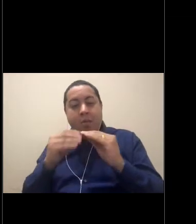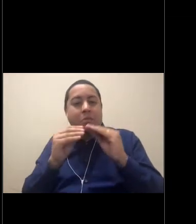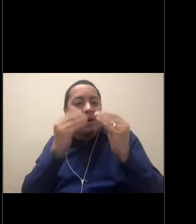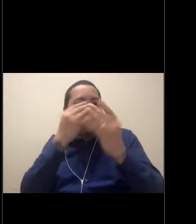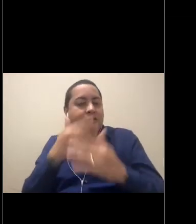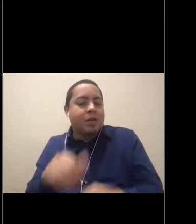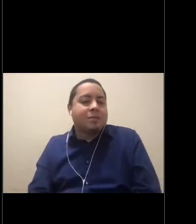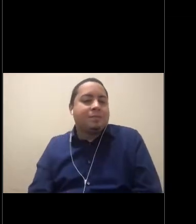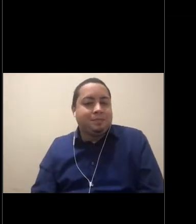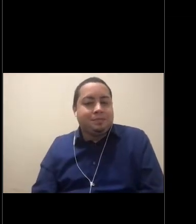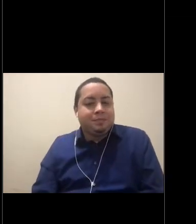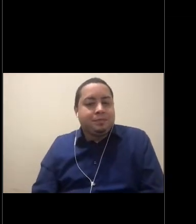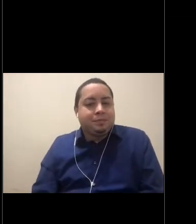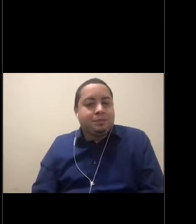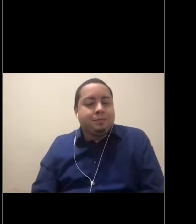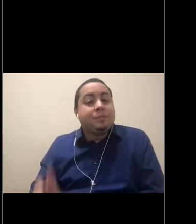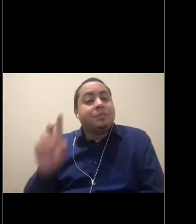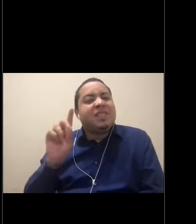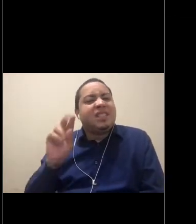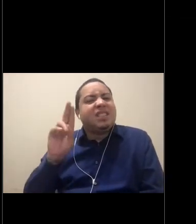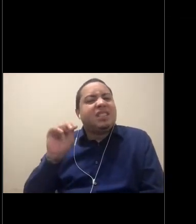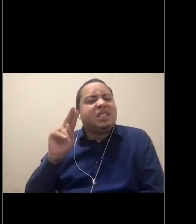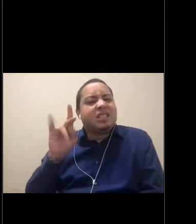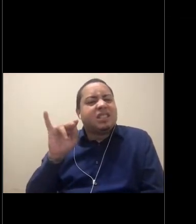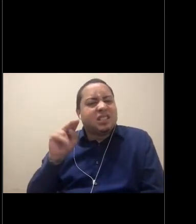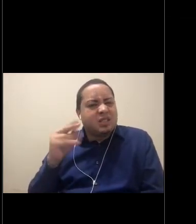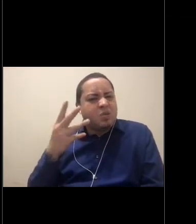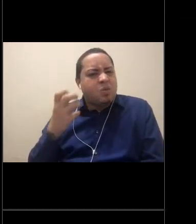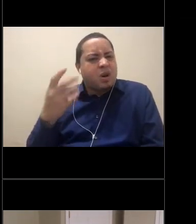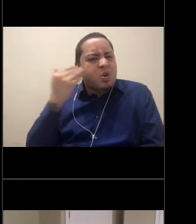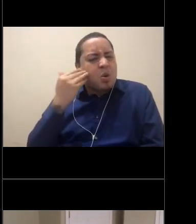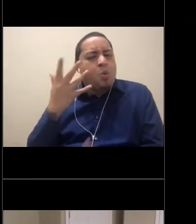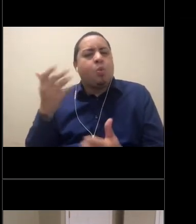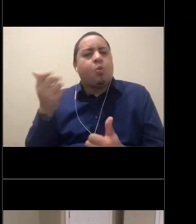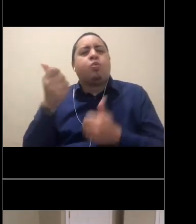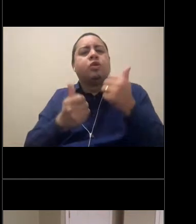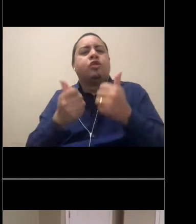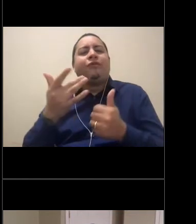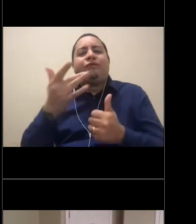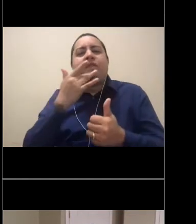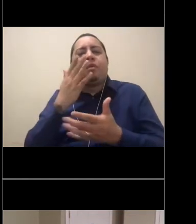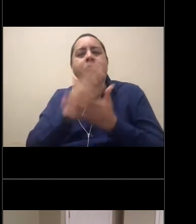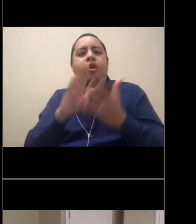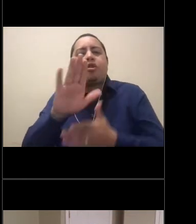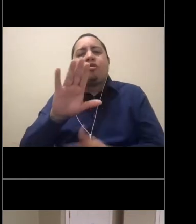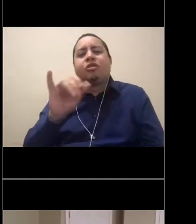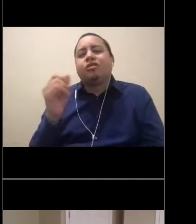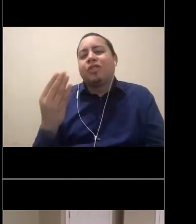what's your favorite part of your job? My favorite part of my job is being able to watch